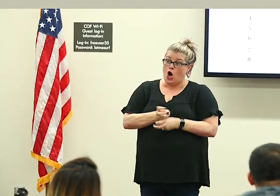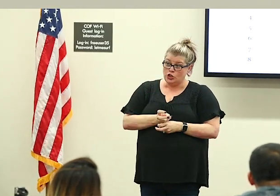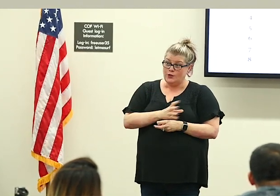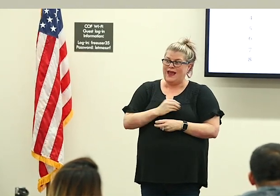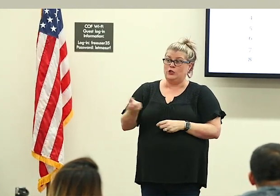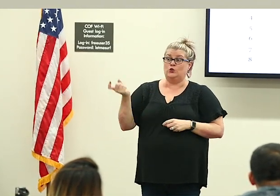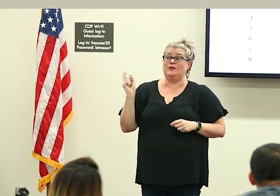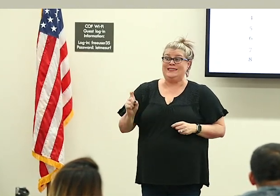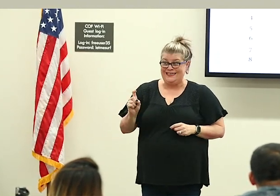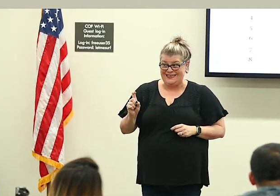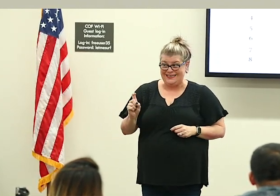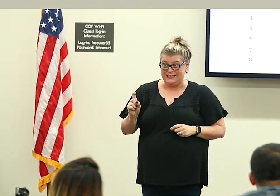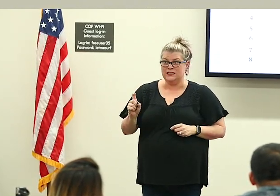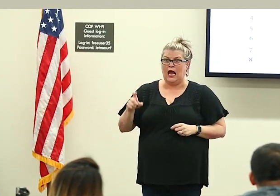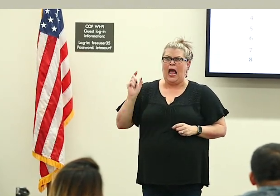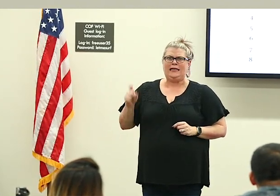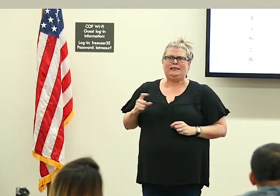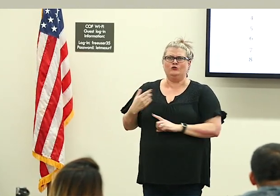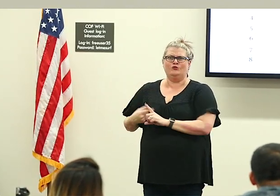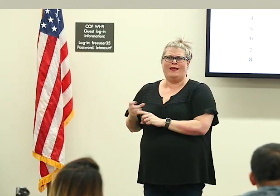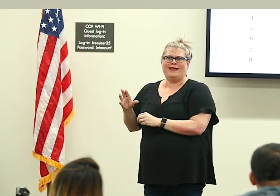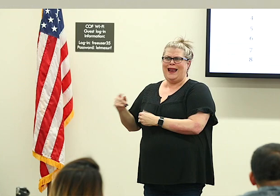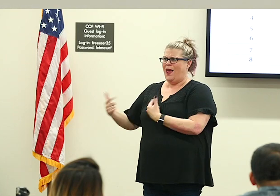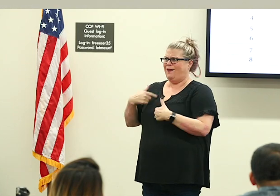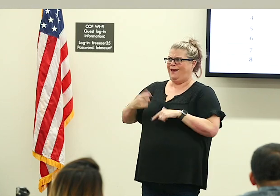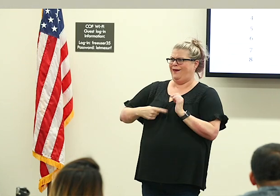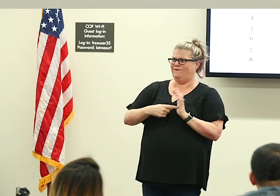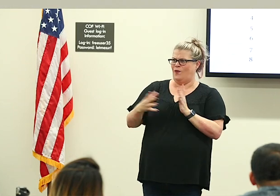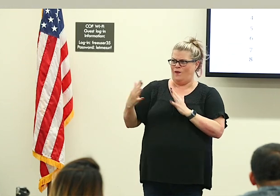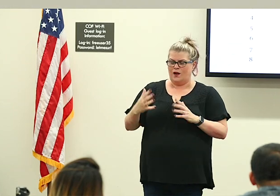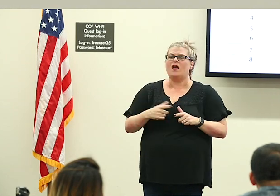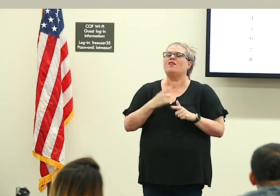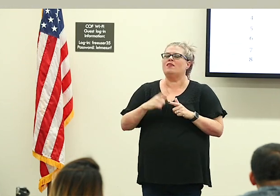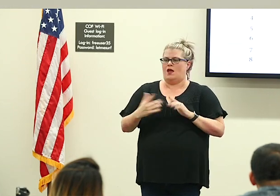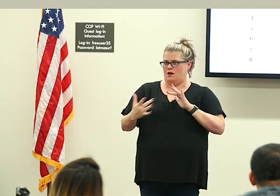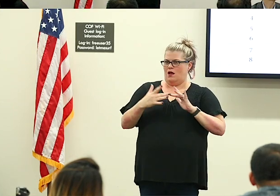I would definitely contact Habitat in the city, to see if we could approve it.